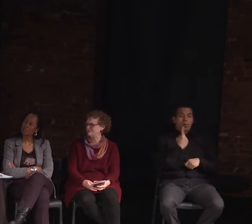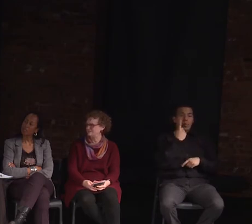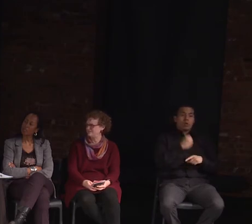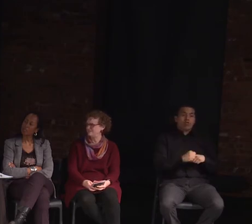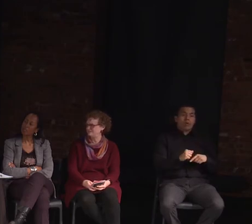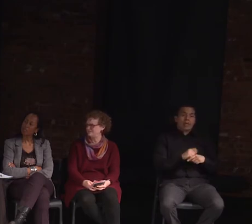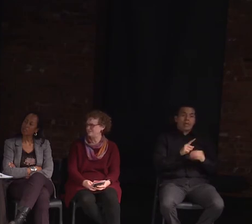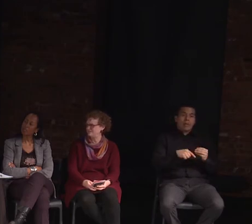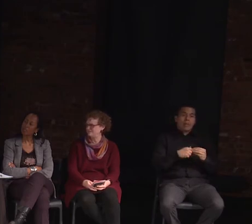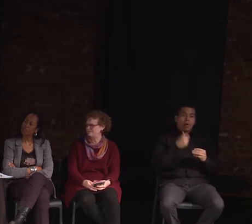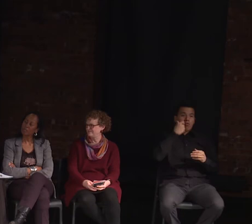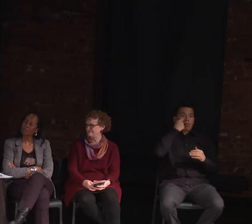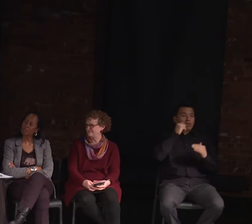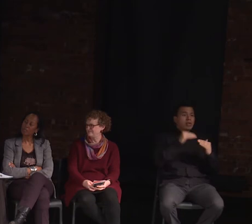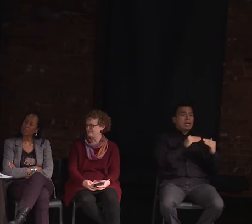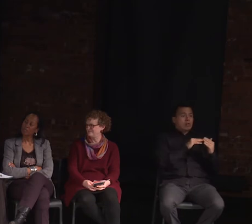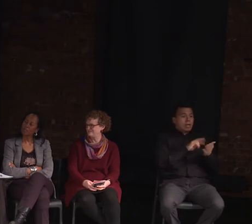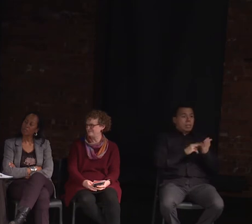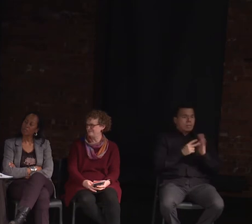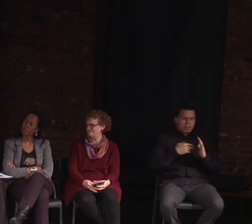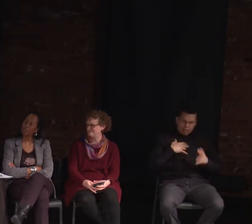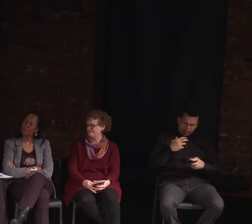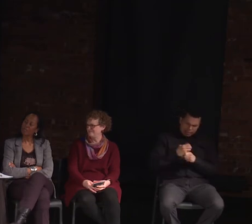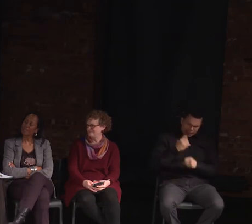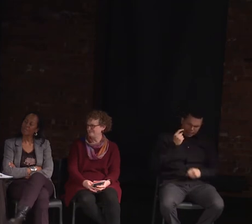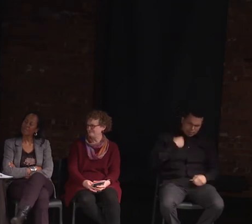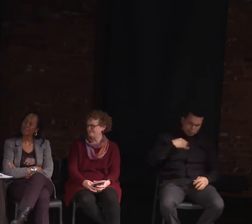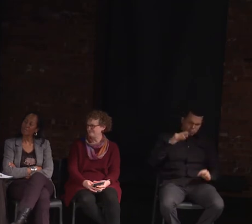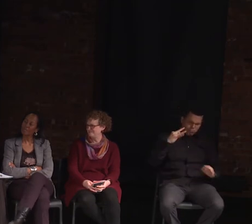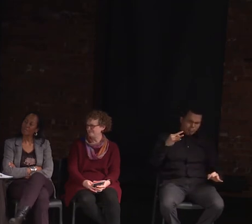not mean you're good, you got it, let's go.